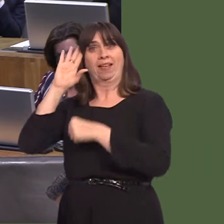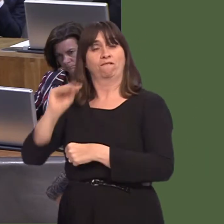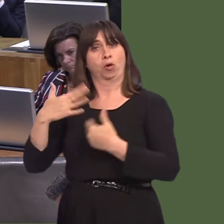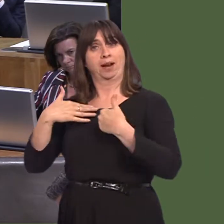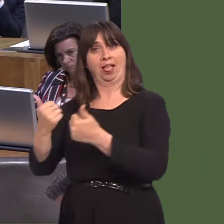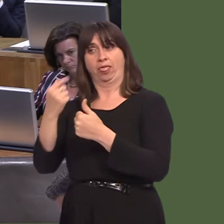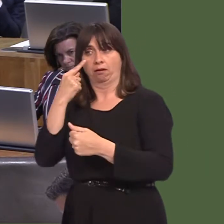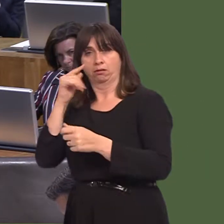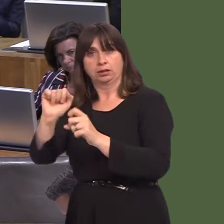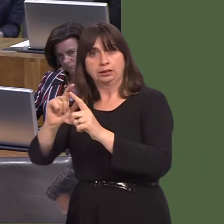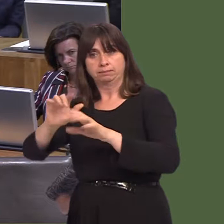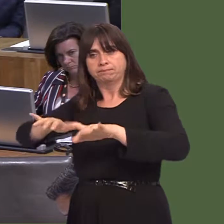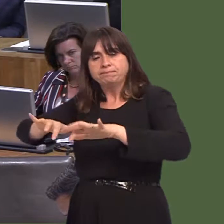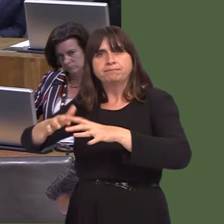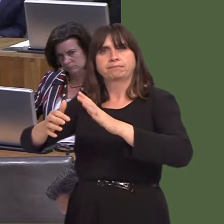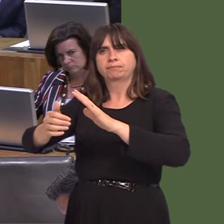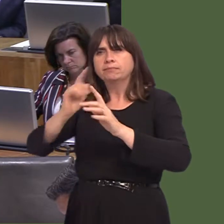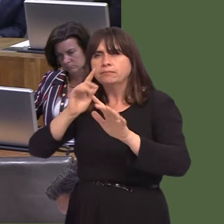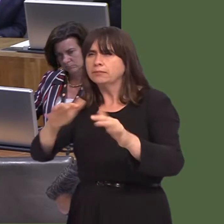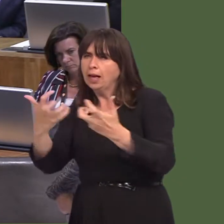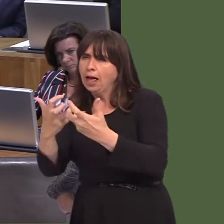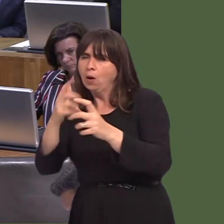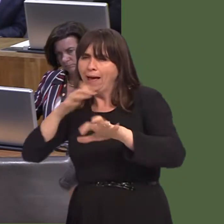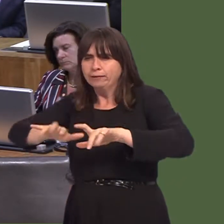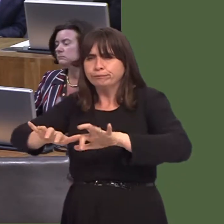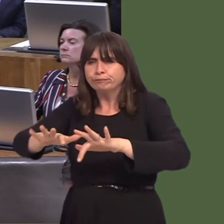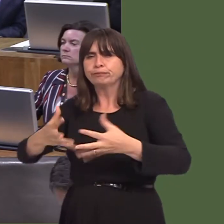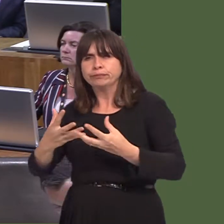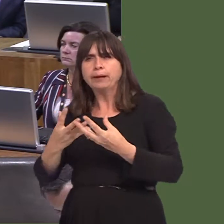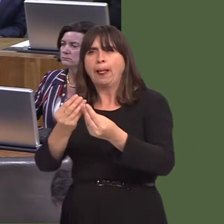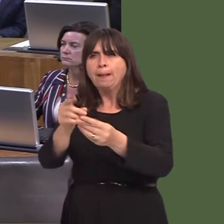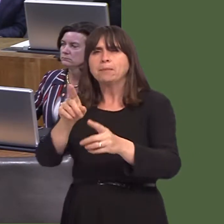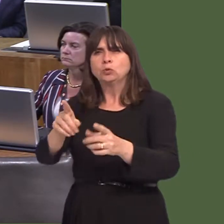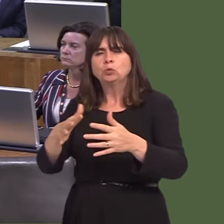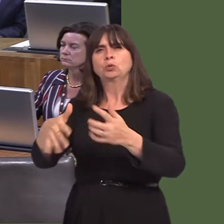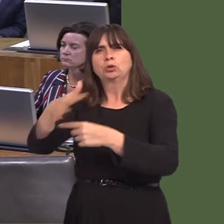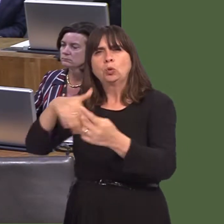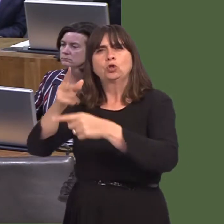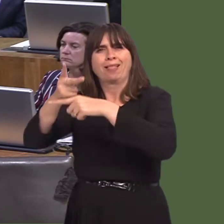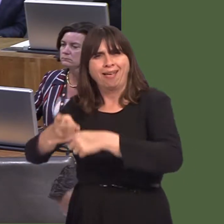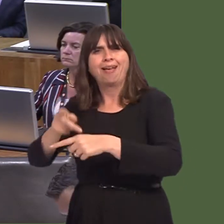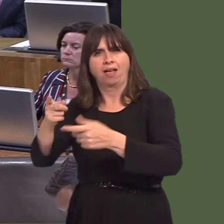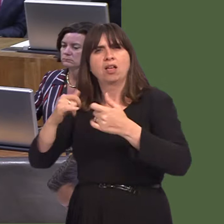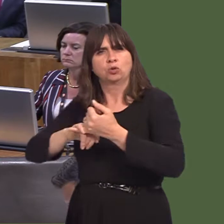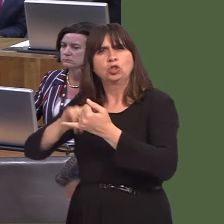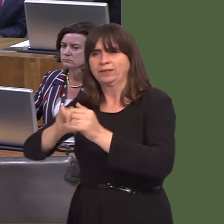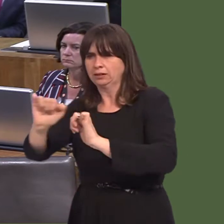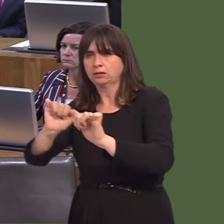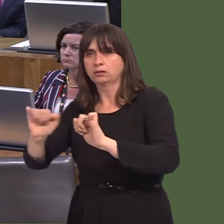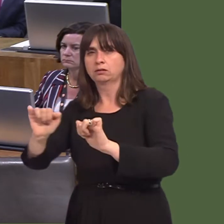services to support health and social care services and policies. The parliamentary review made a specific recommendation on digital services, which will be taken up